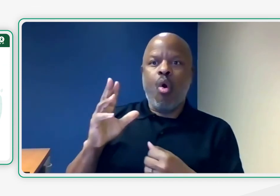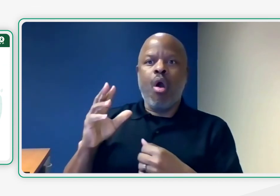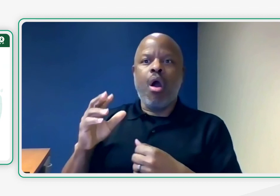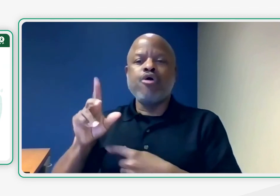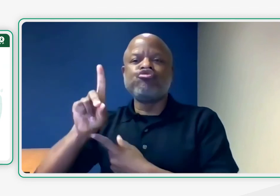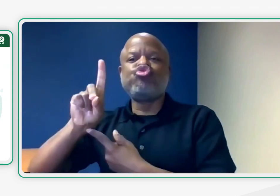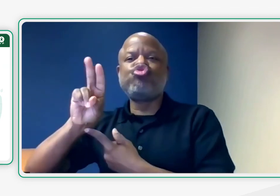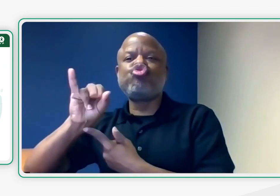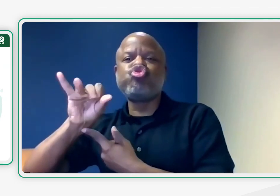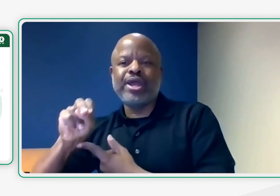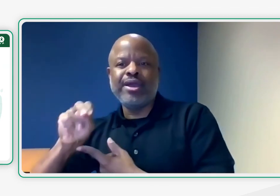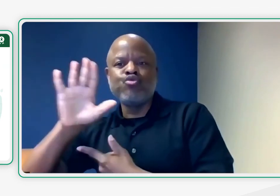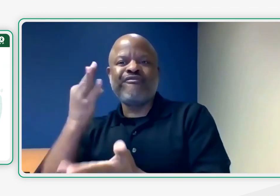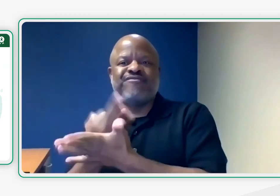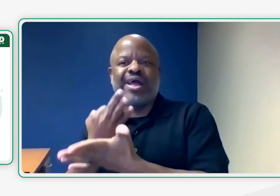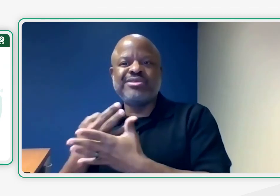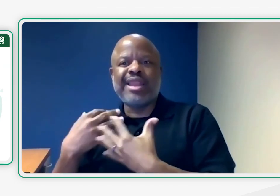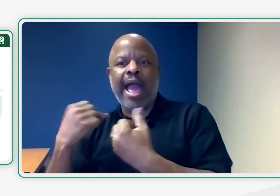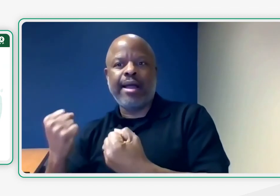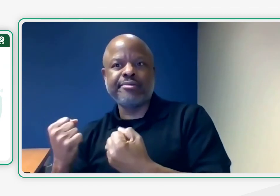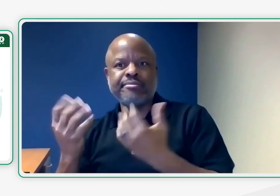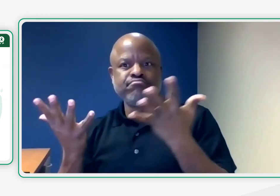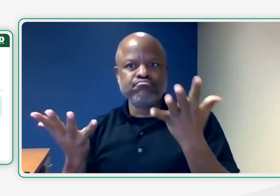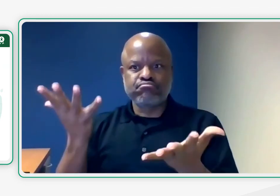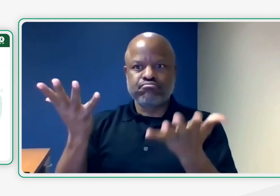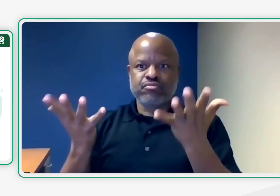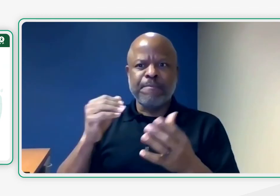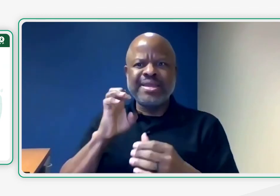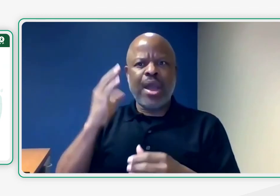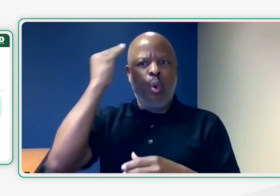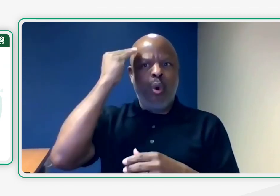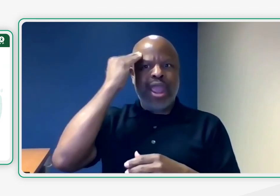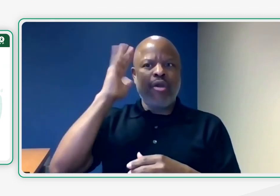have certain tendencies or spending habits. You have to think about whether it's driven by